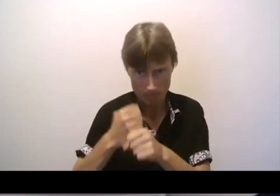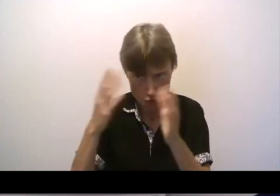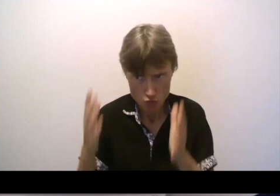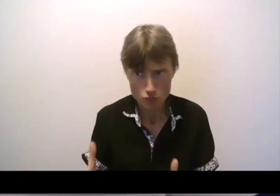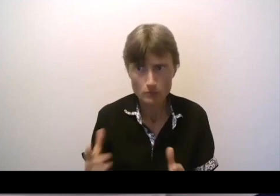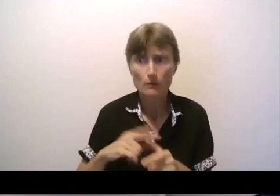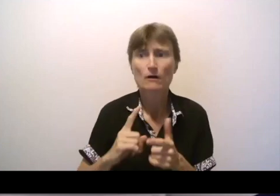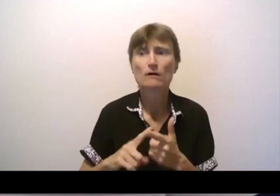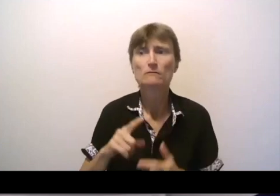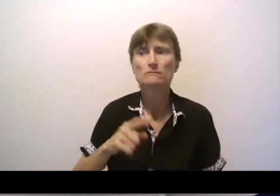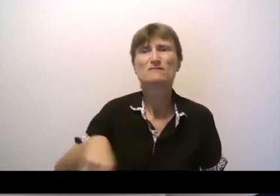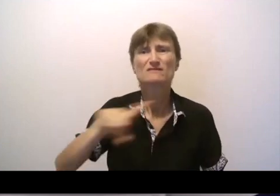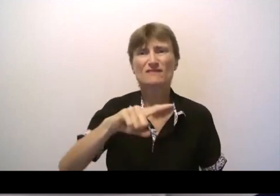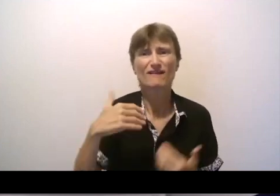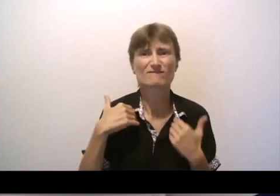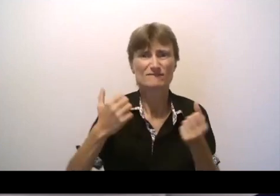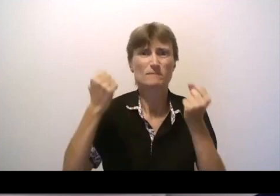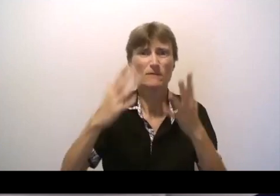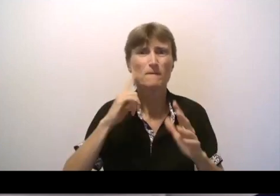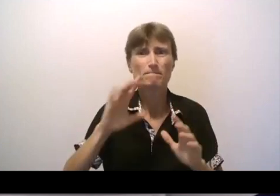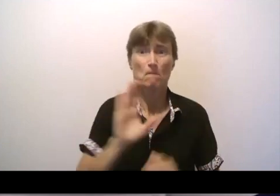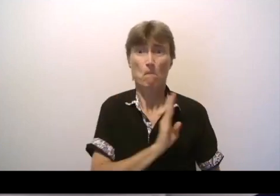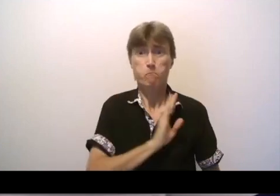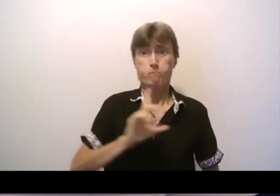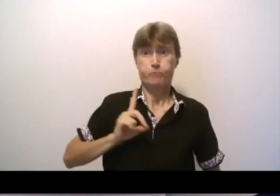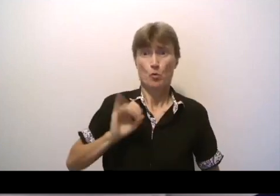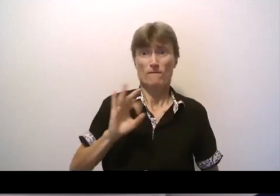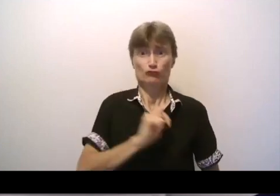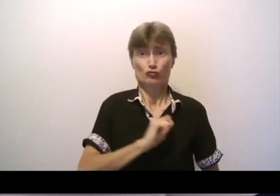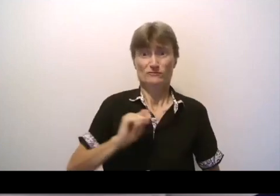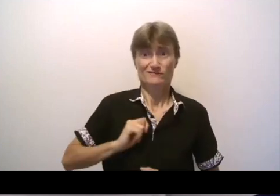gallery of canada's board of trustees so could everyone please join me in